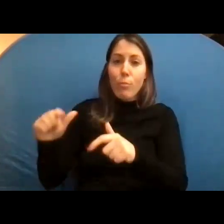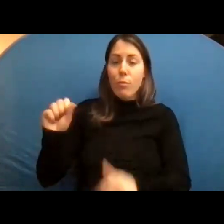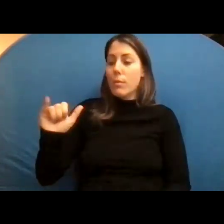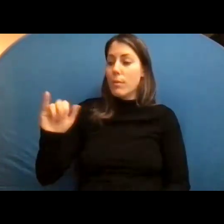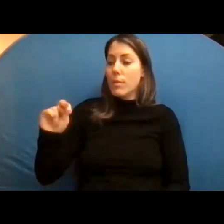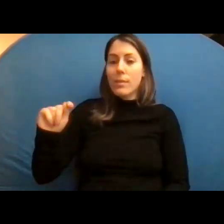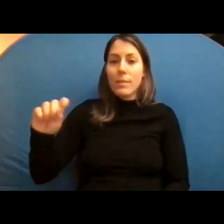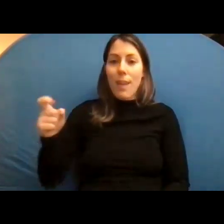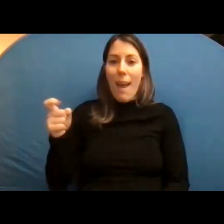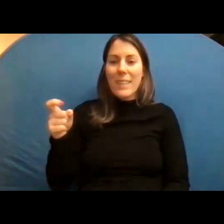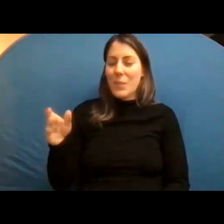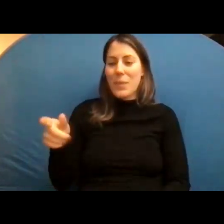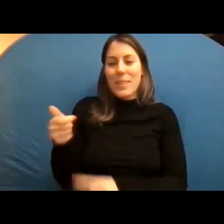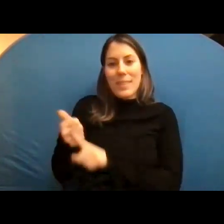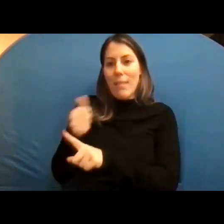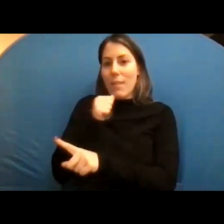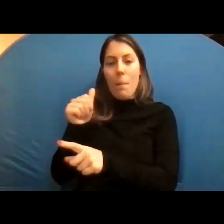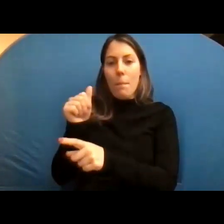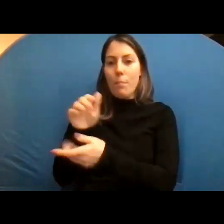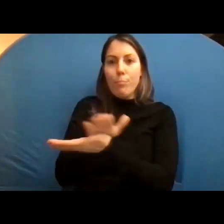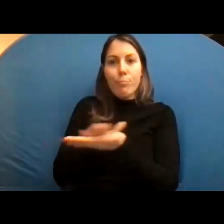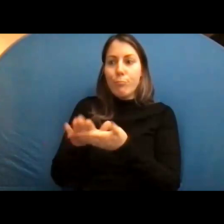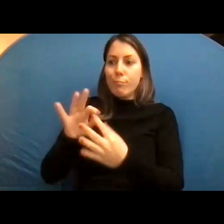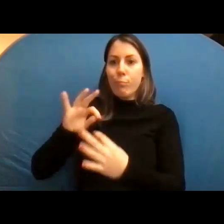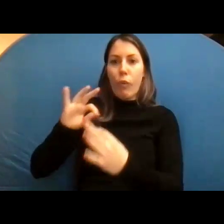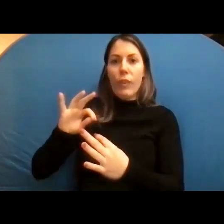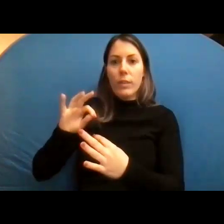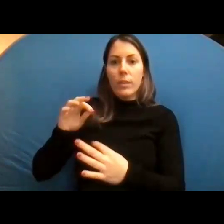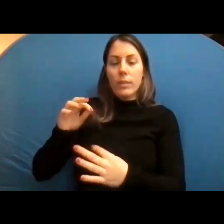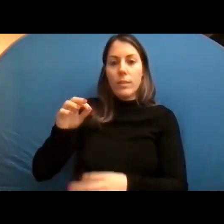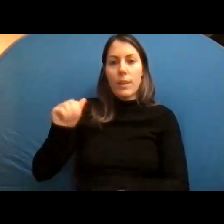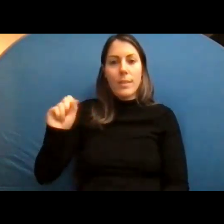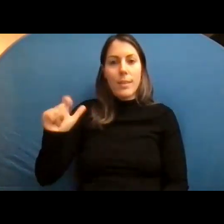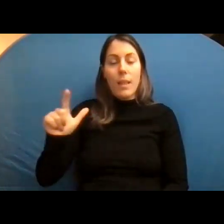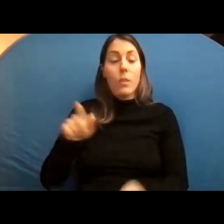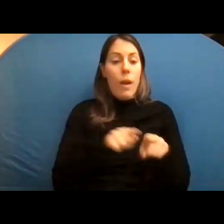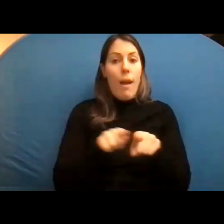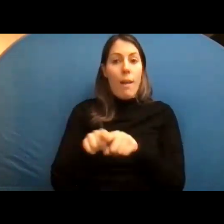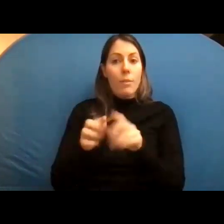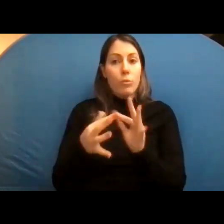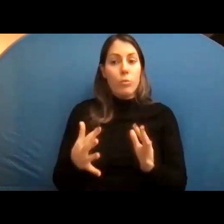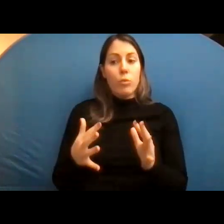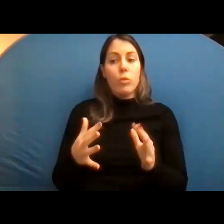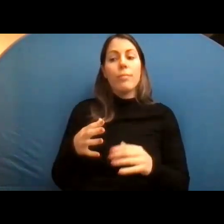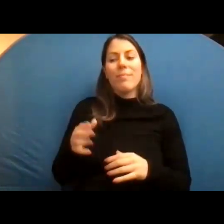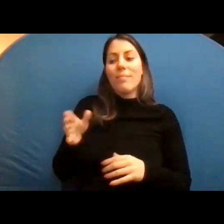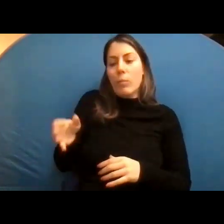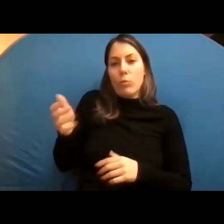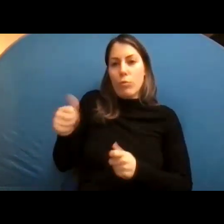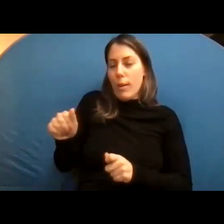is heavily influenced by English grammar and syntax, so it's not